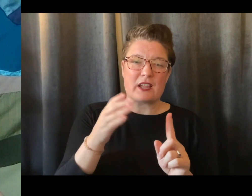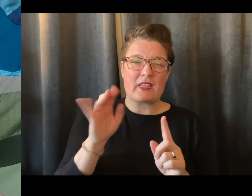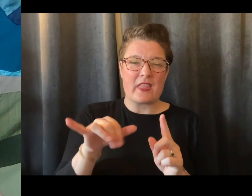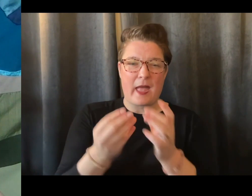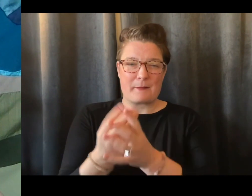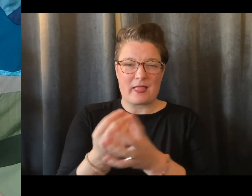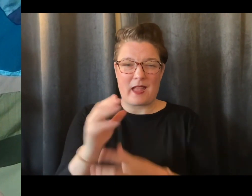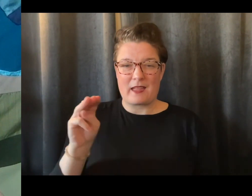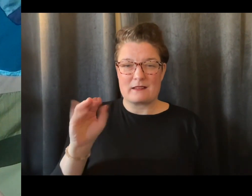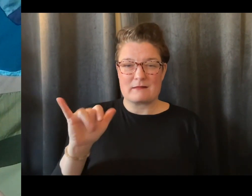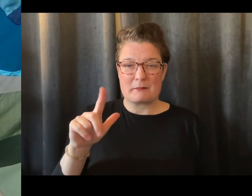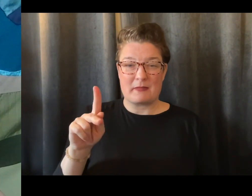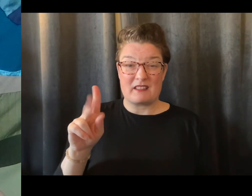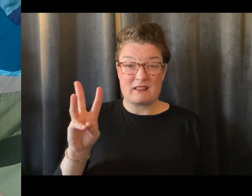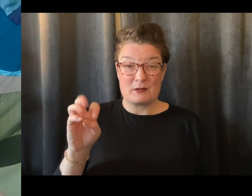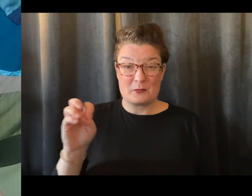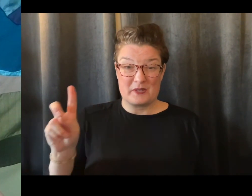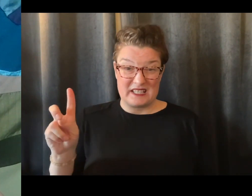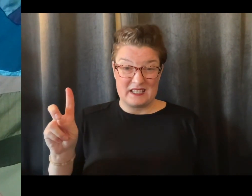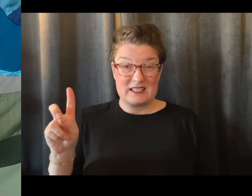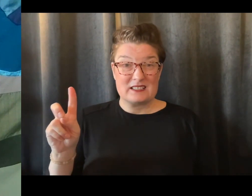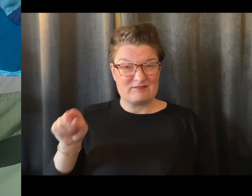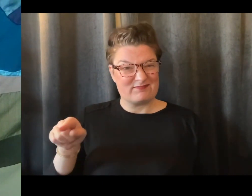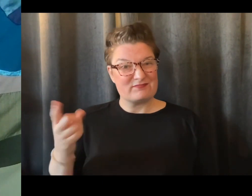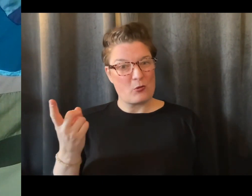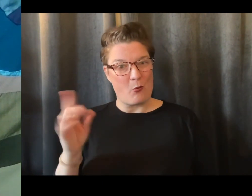main pollinators of this beautiful plant.